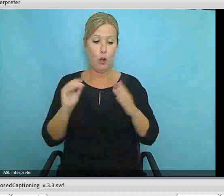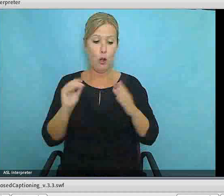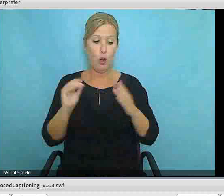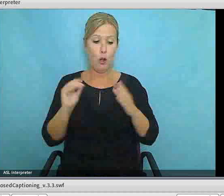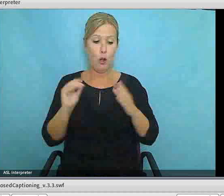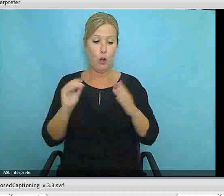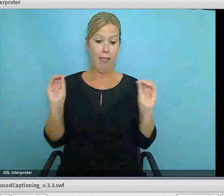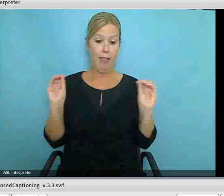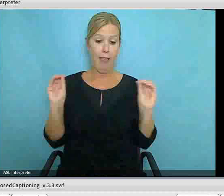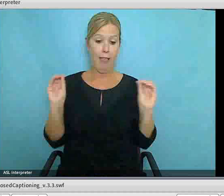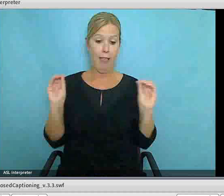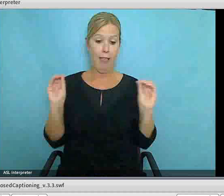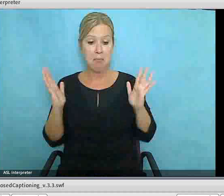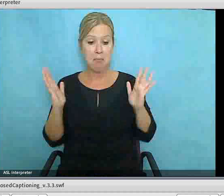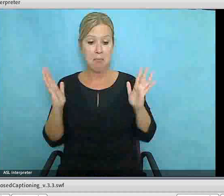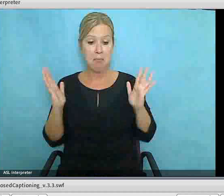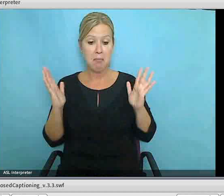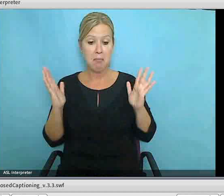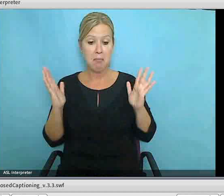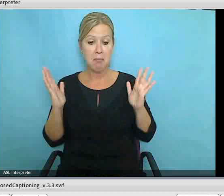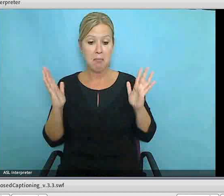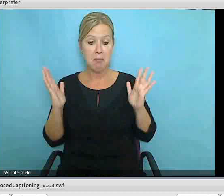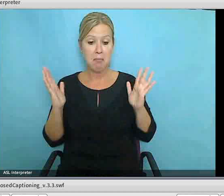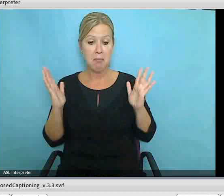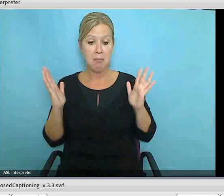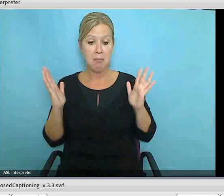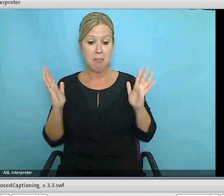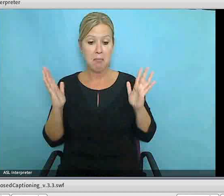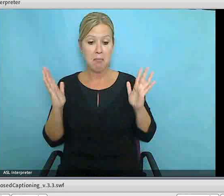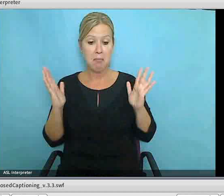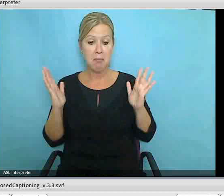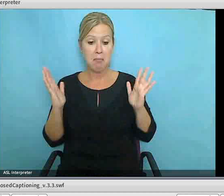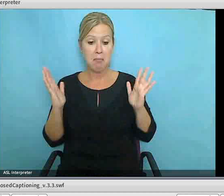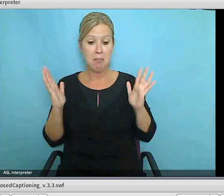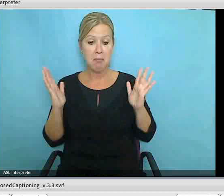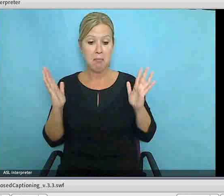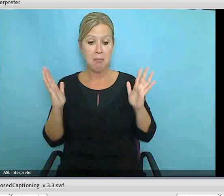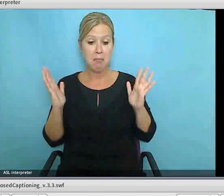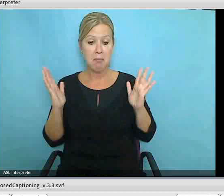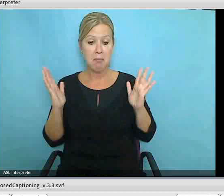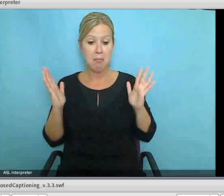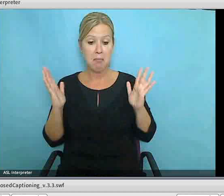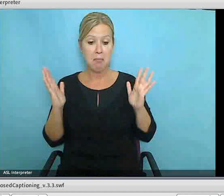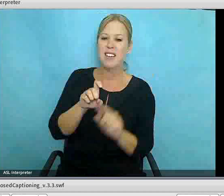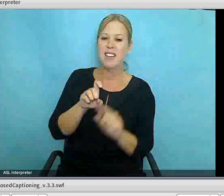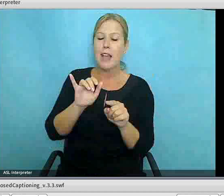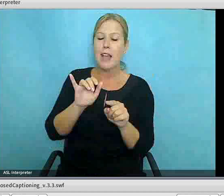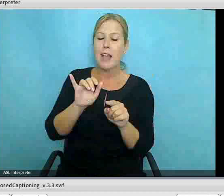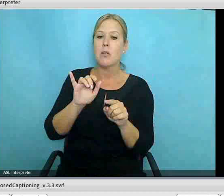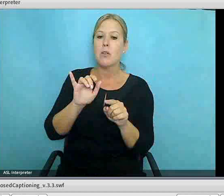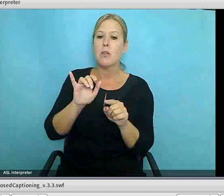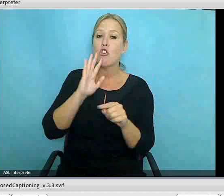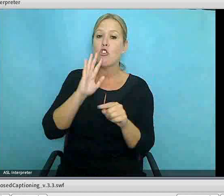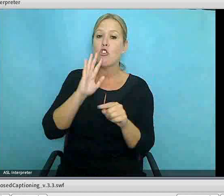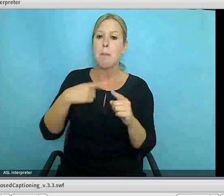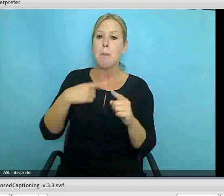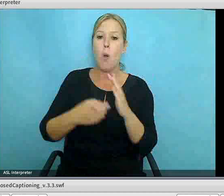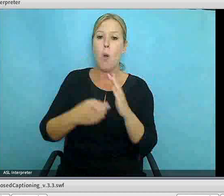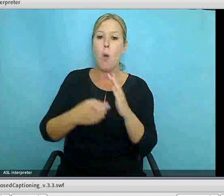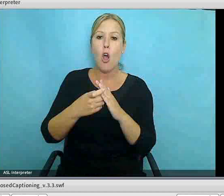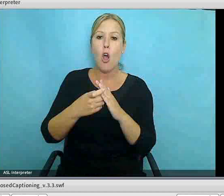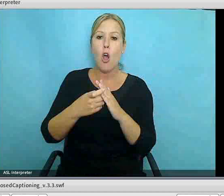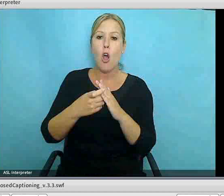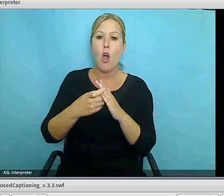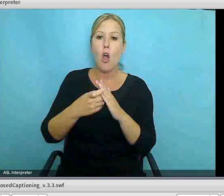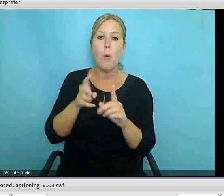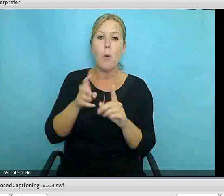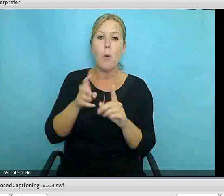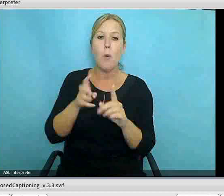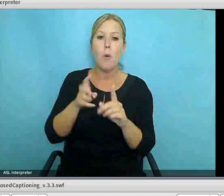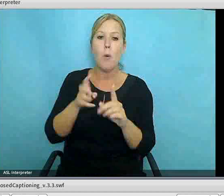If someone does nothing, then we will look to see if they should be included or will